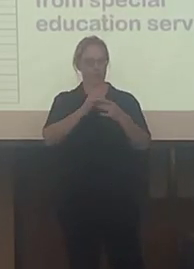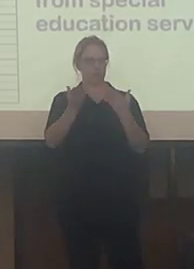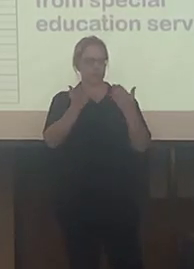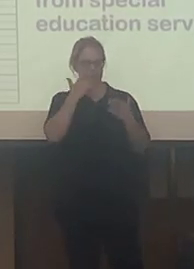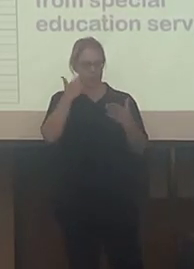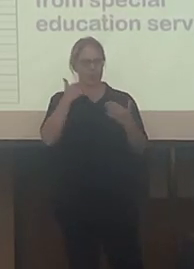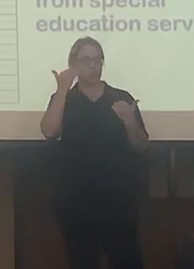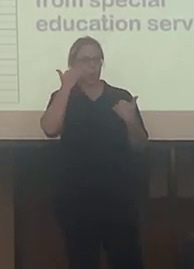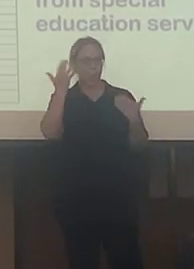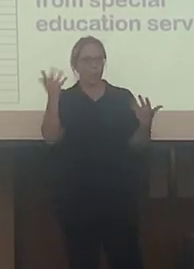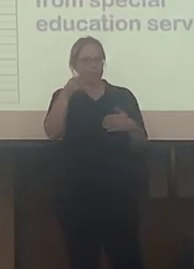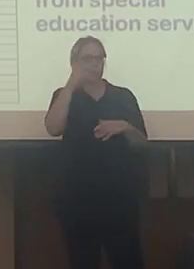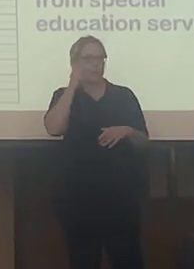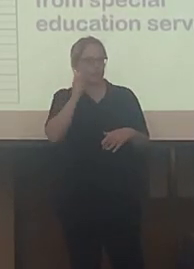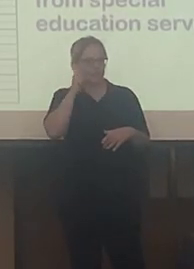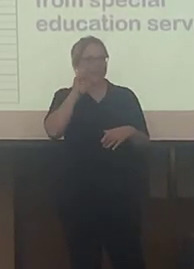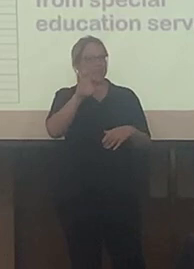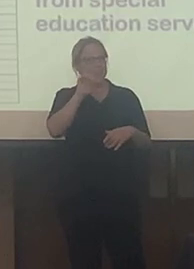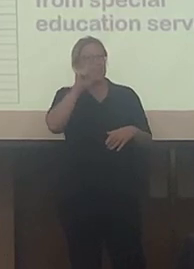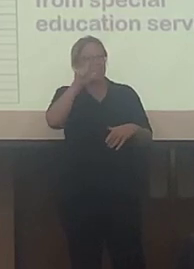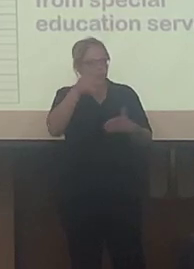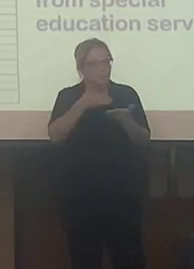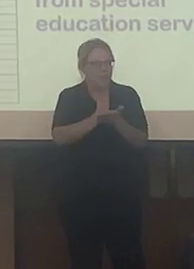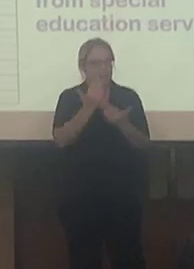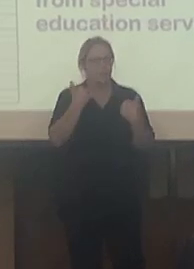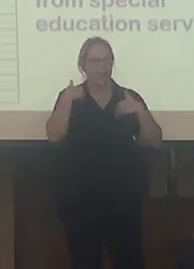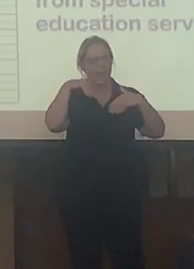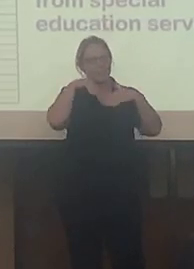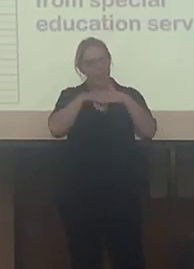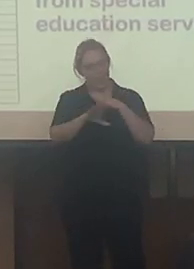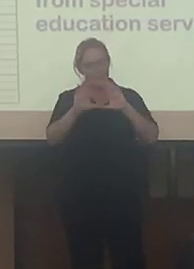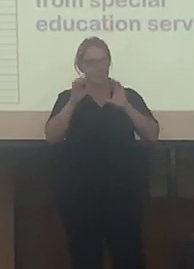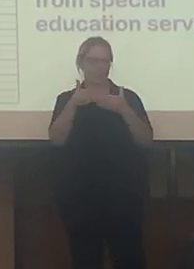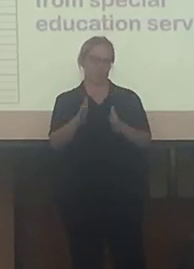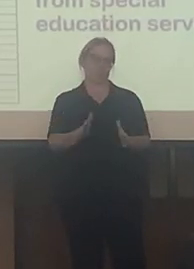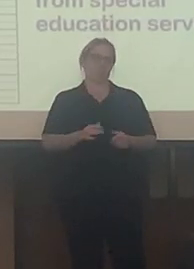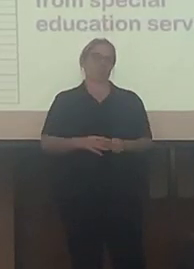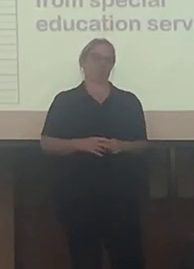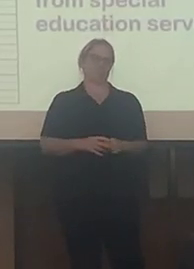they're doing it's a simple right to have access in the classroom we can't just assume